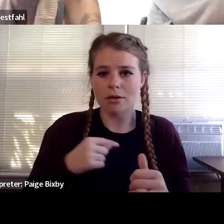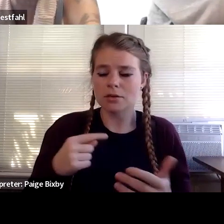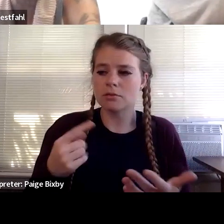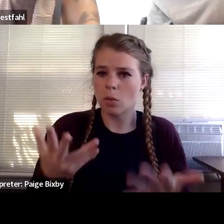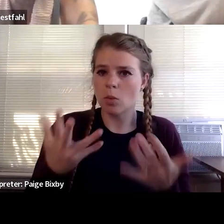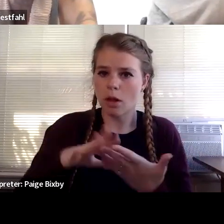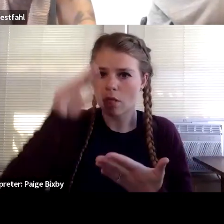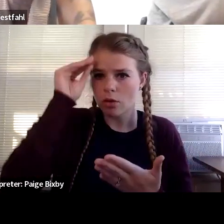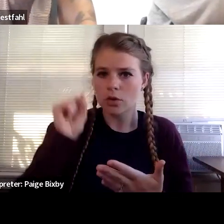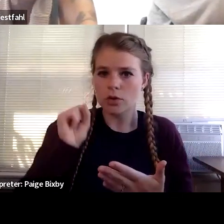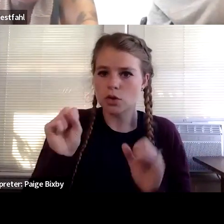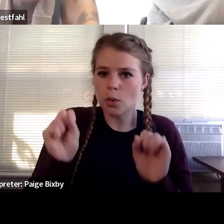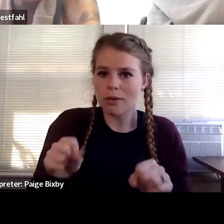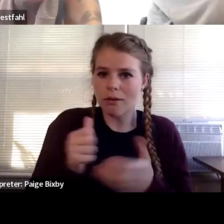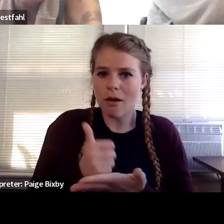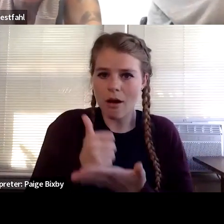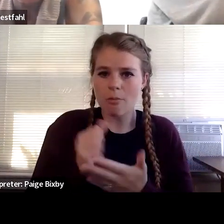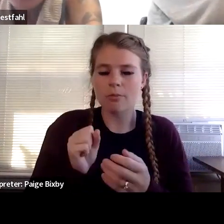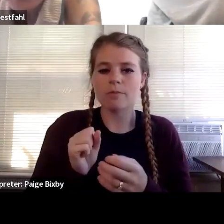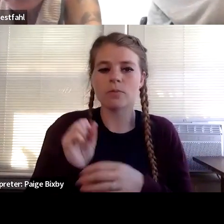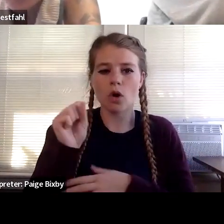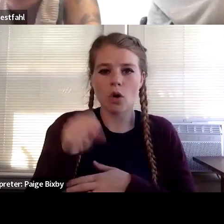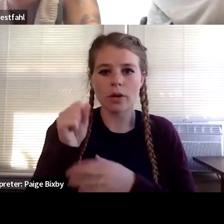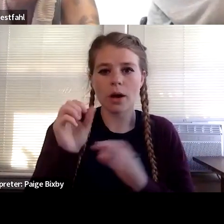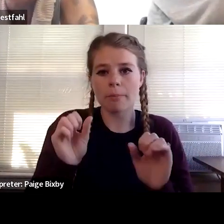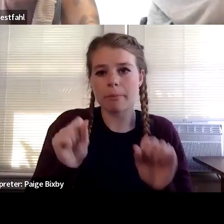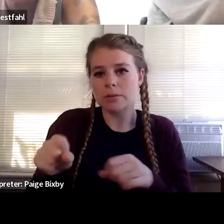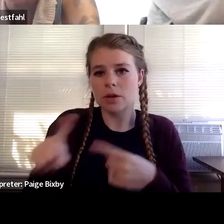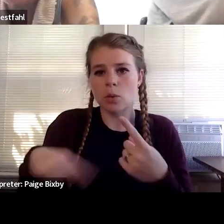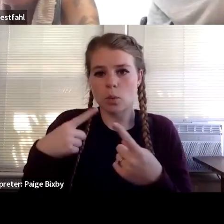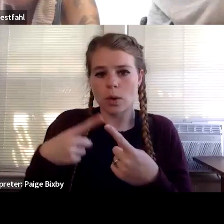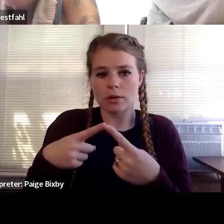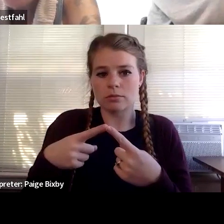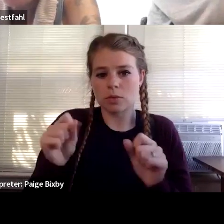We wanna learn so we can help and overcome, and possibly one day prevent this stuff from happening.